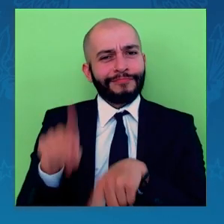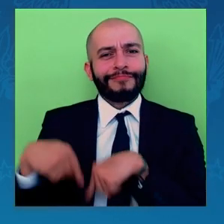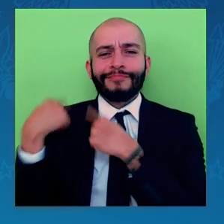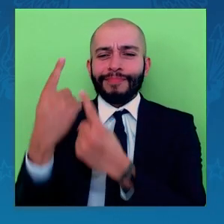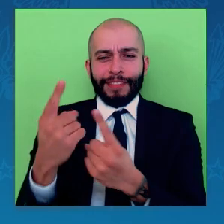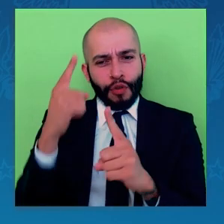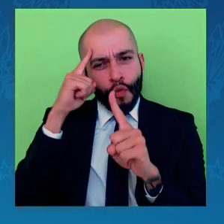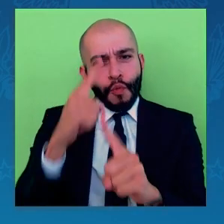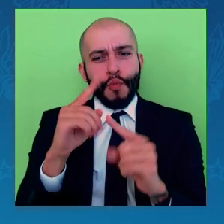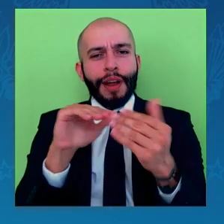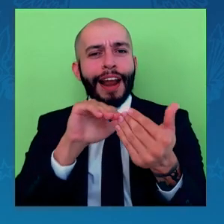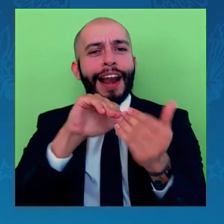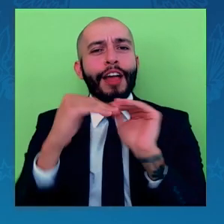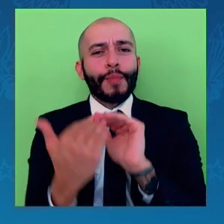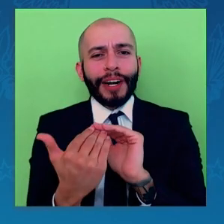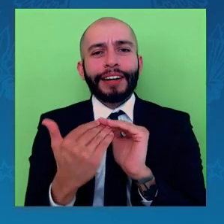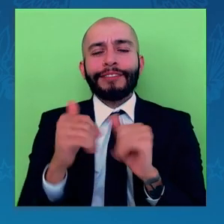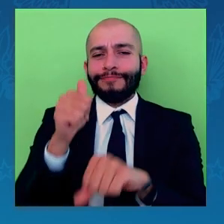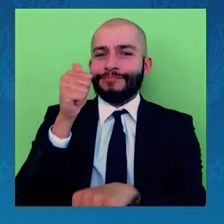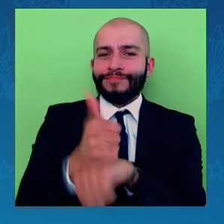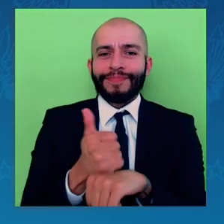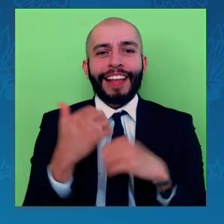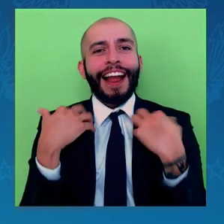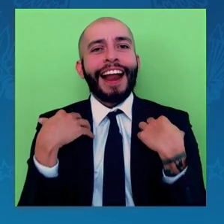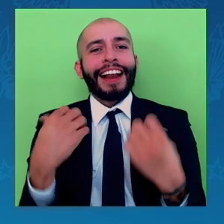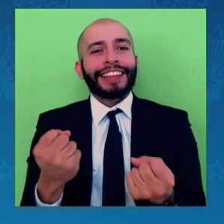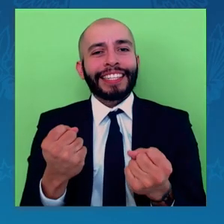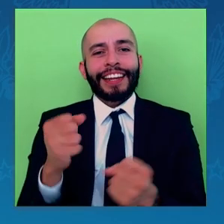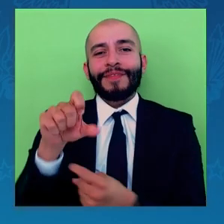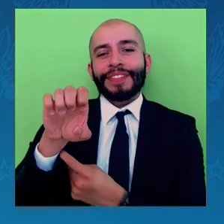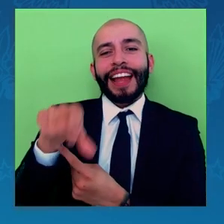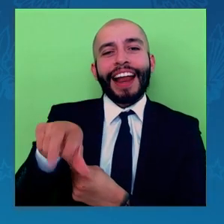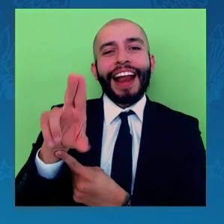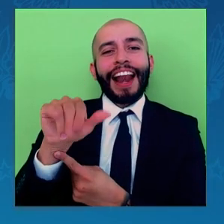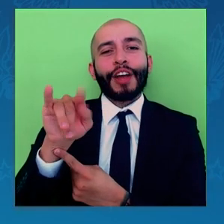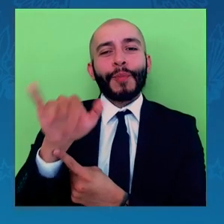an idea born in a Senate bill authored last year by Vice President Harris.